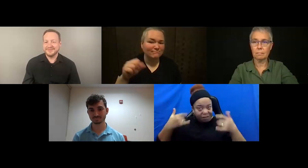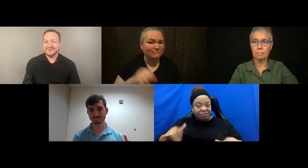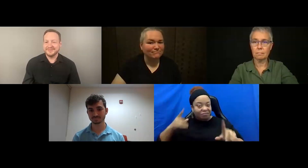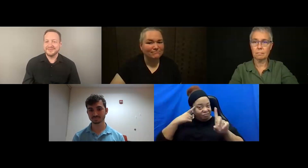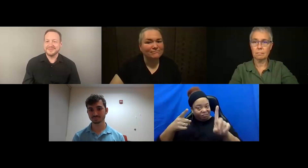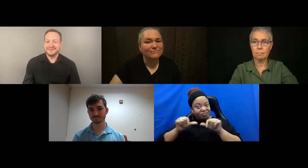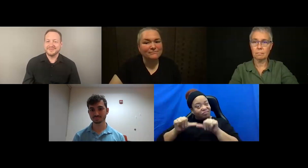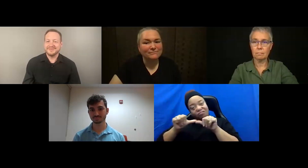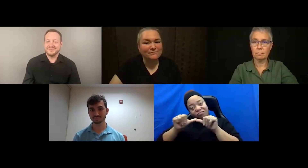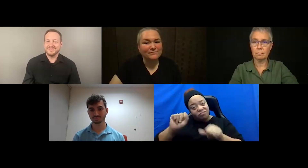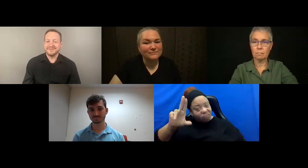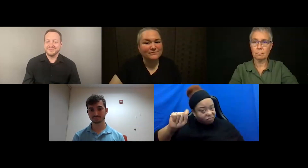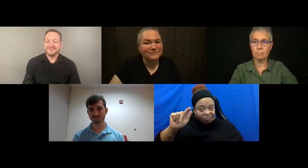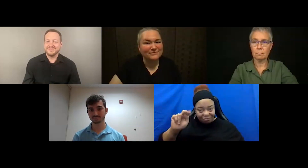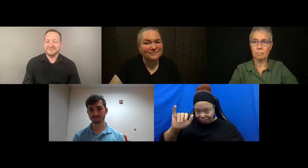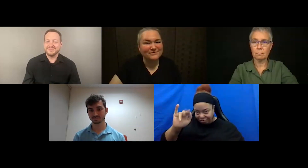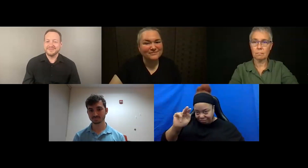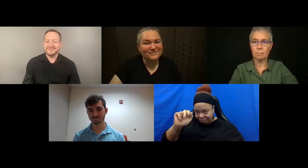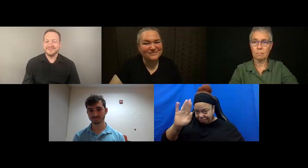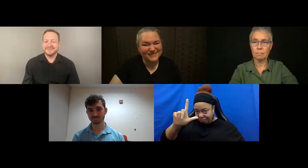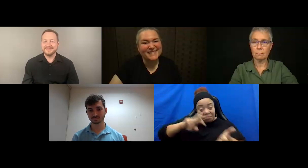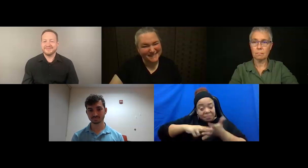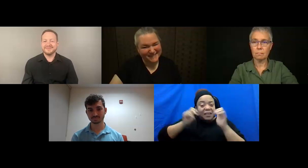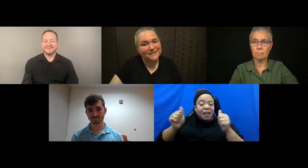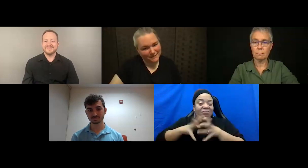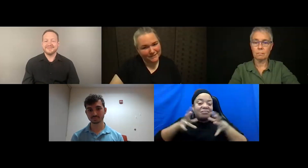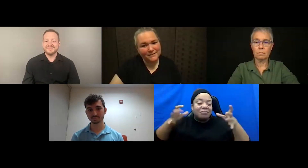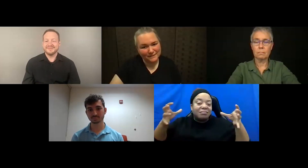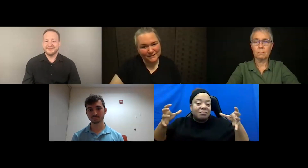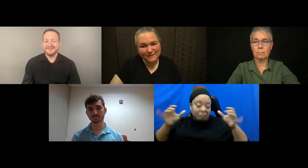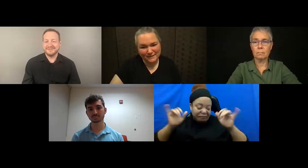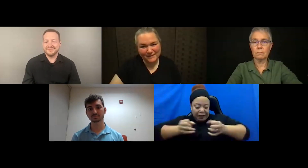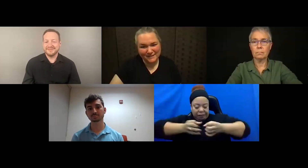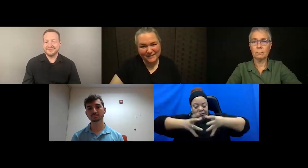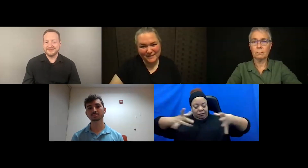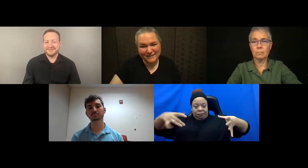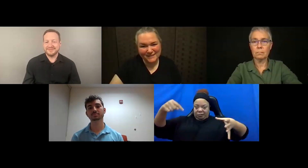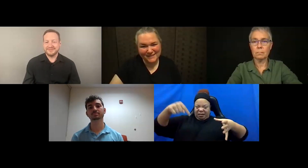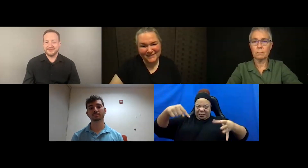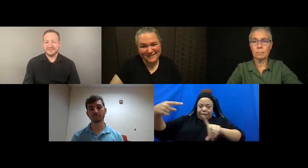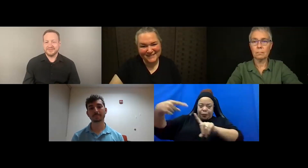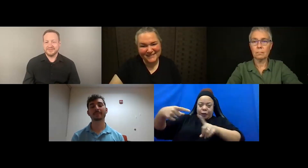That's why the goal has to be sustainability, because of the expansion, continual expansion.